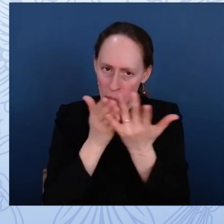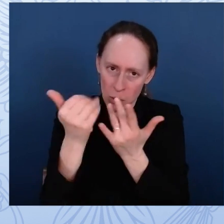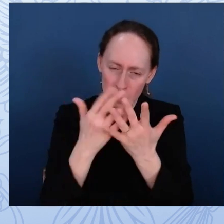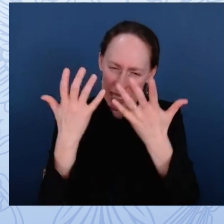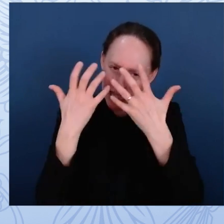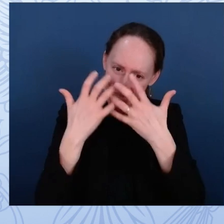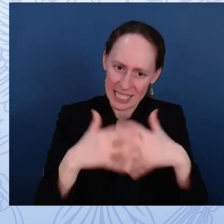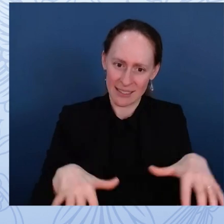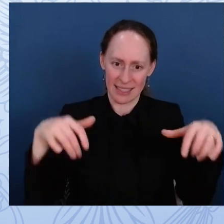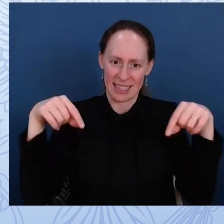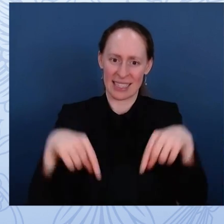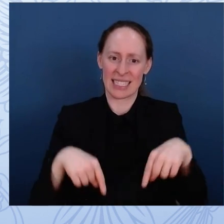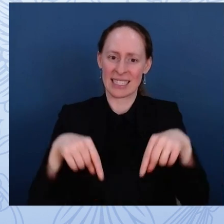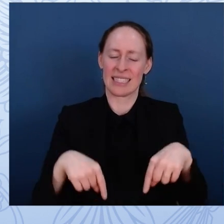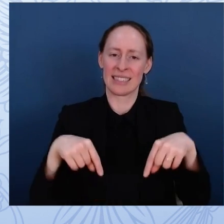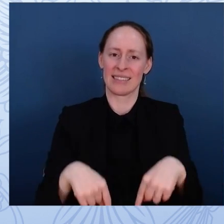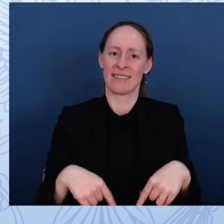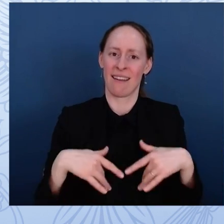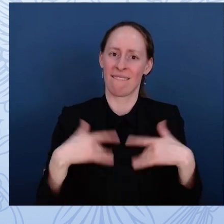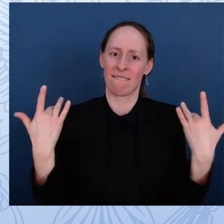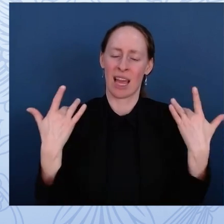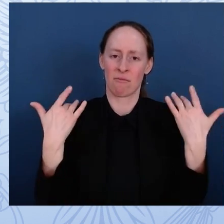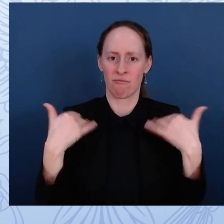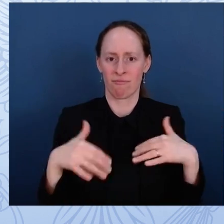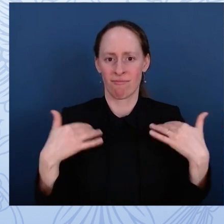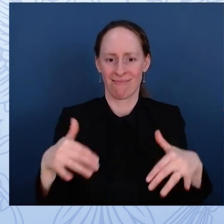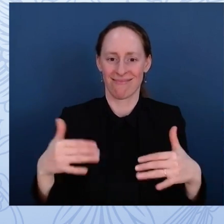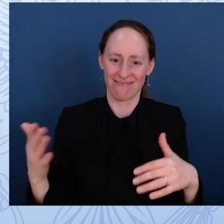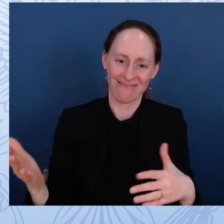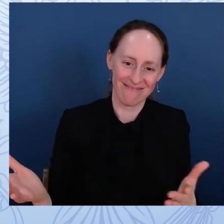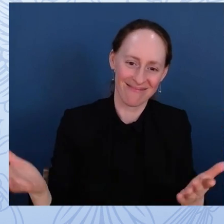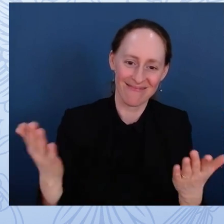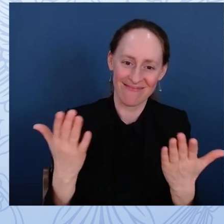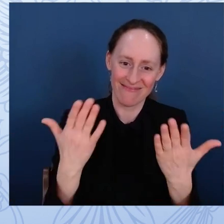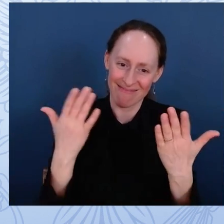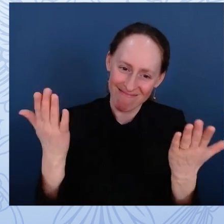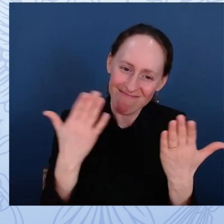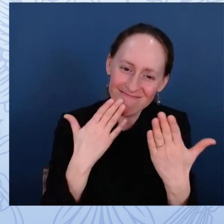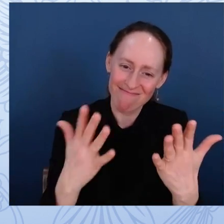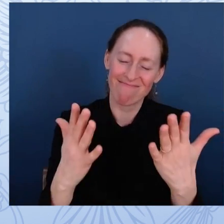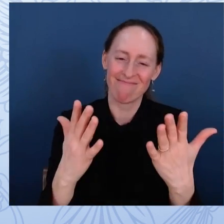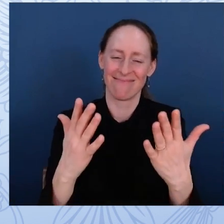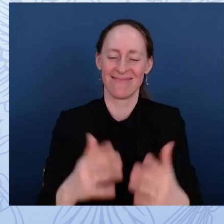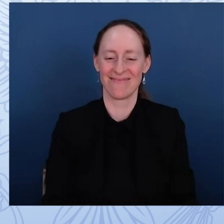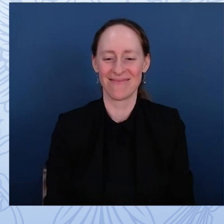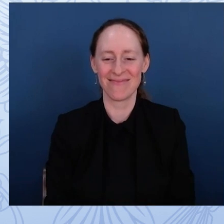Carlos Elizondo: Thank you Brian and your team. I also want to thank the many teams across campus,